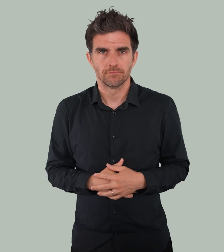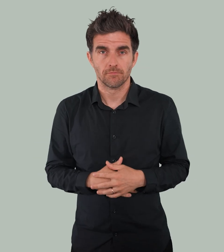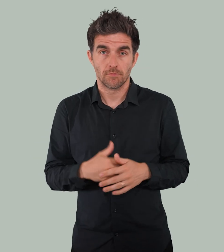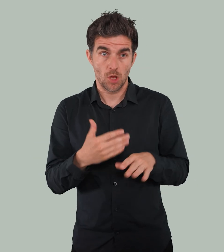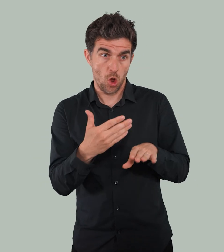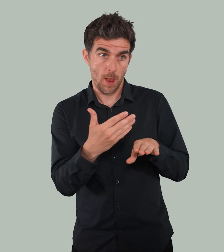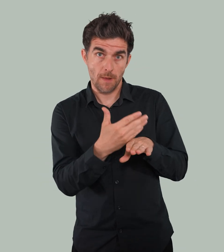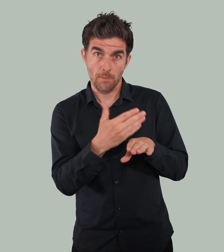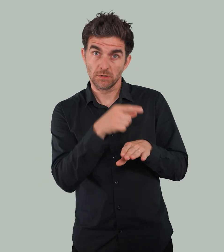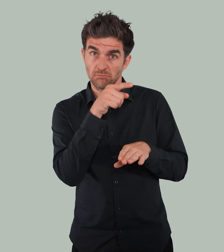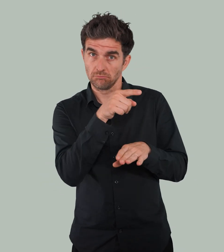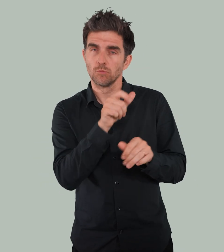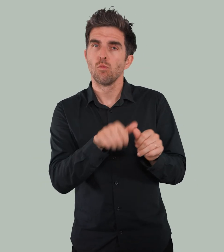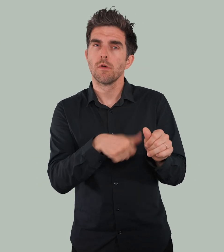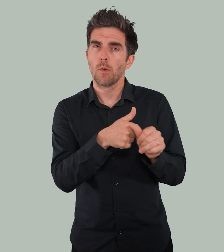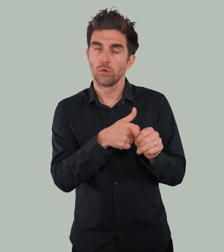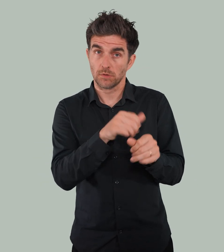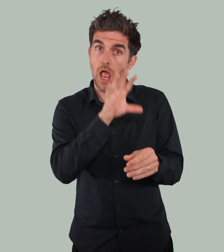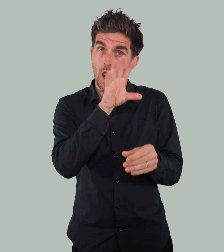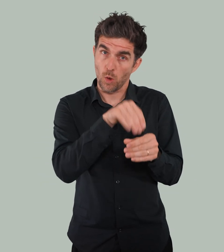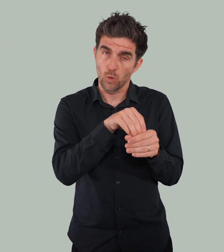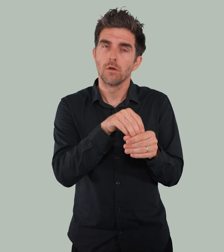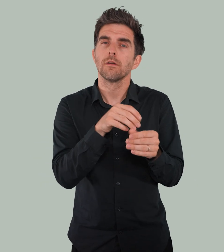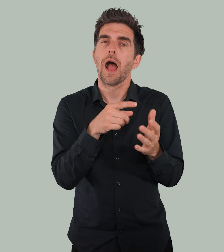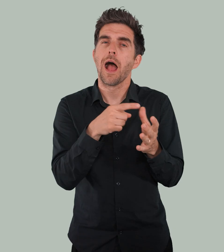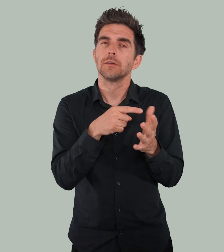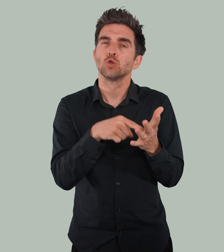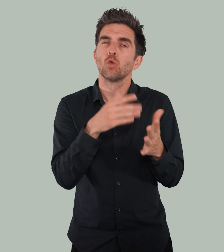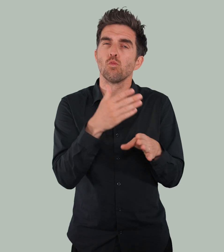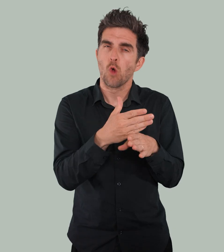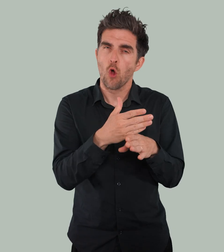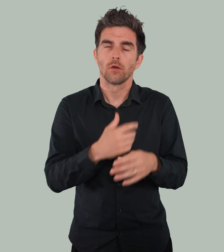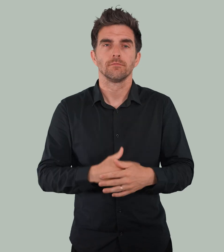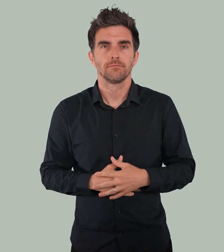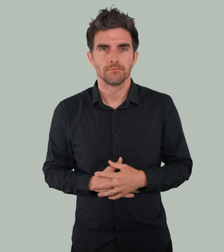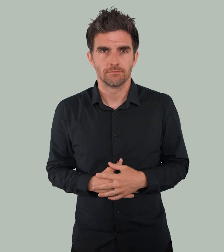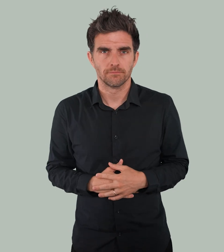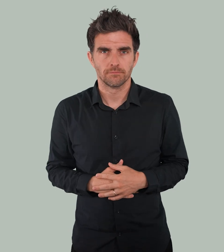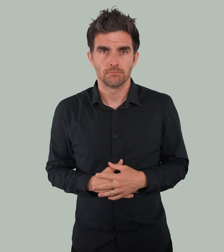employment support (including Access to Work)